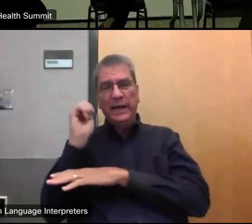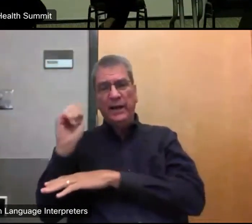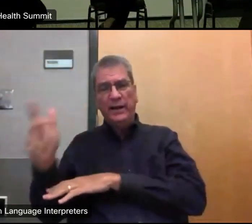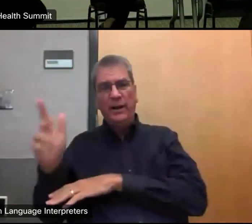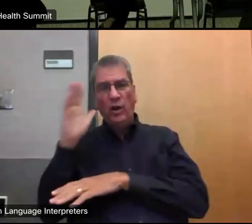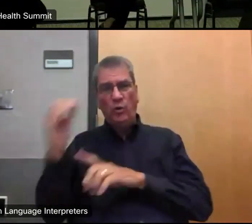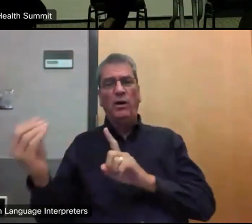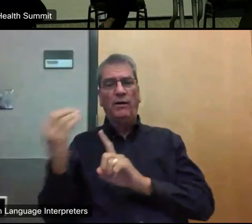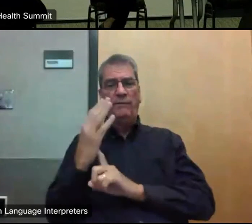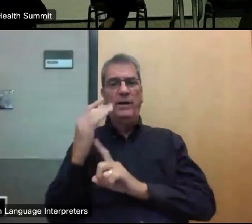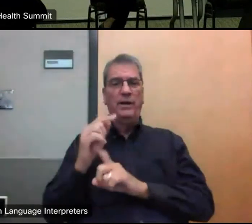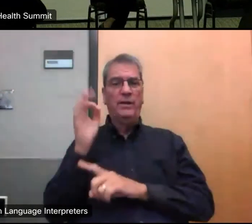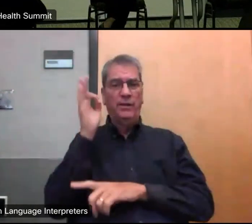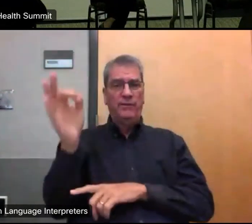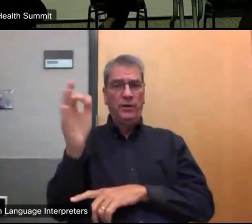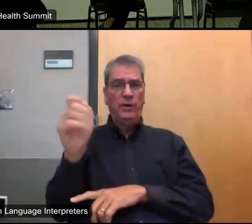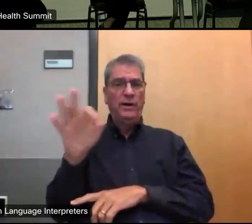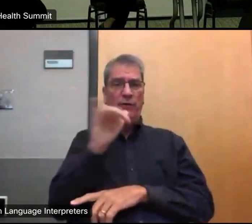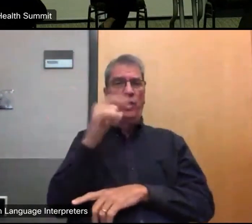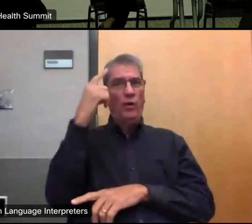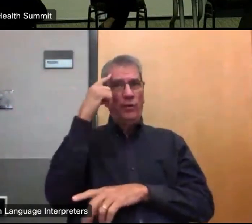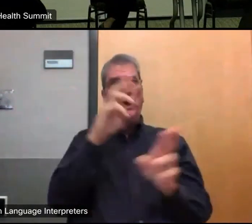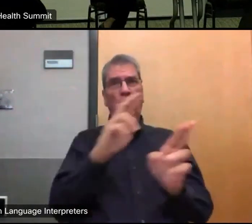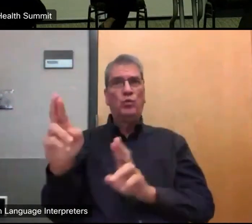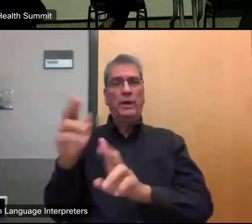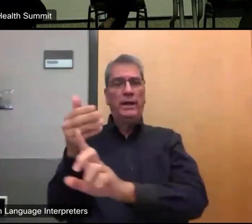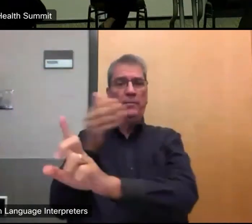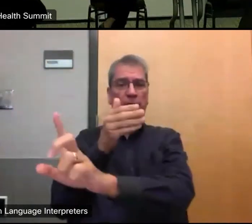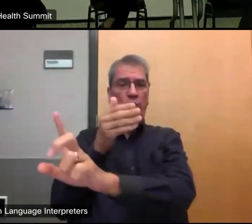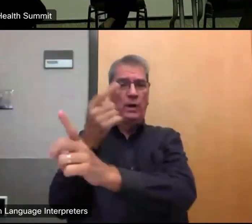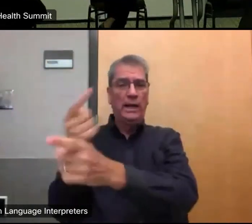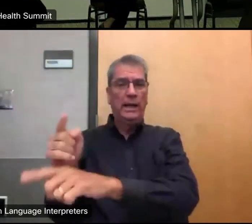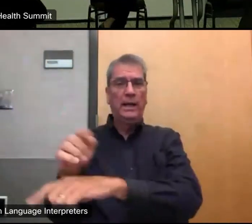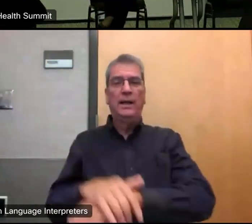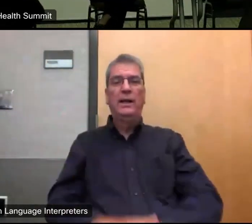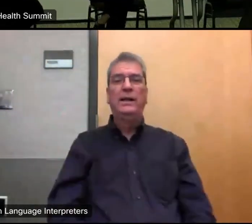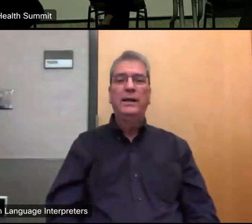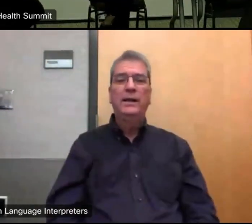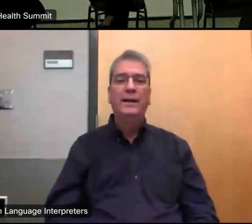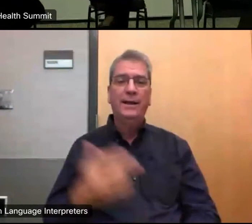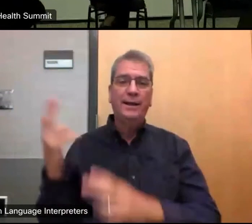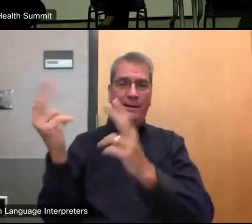in the future, if we don't think ahead of the curve. the future if we don't think ahead